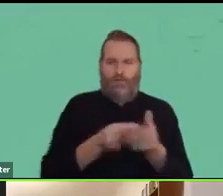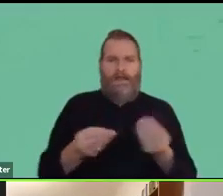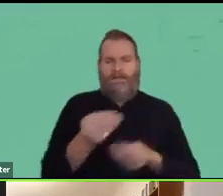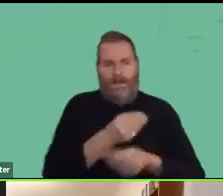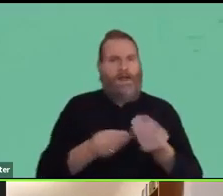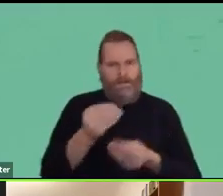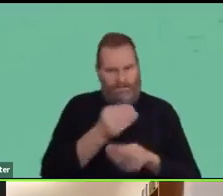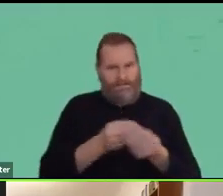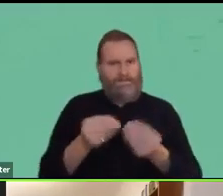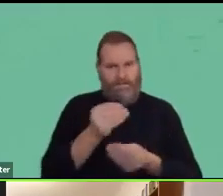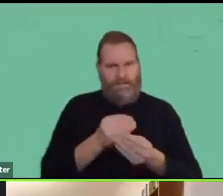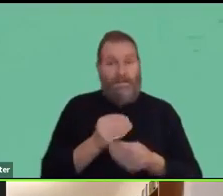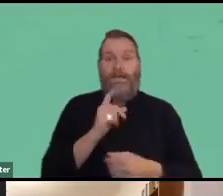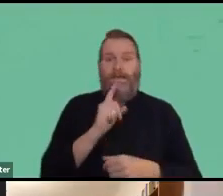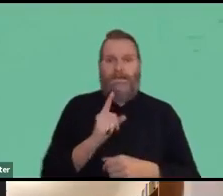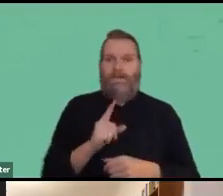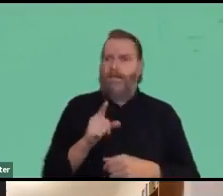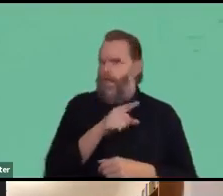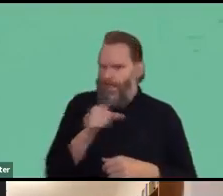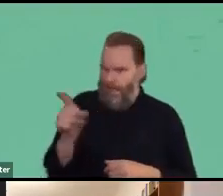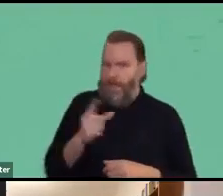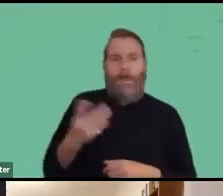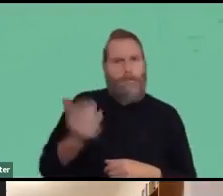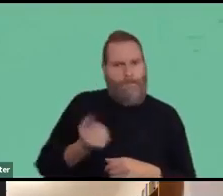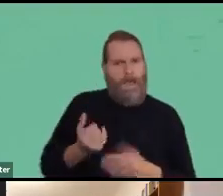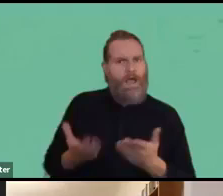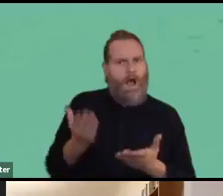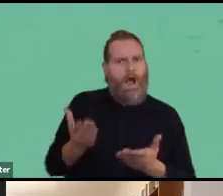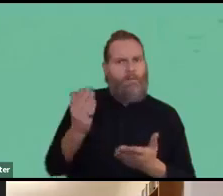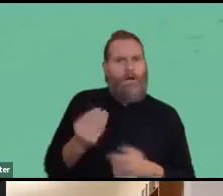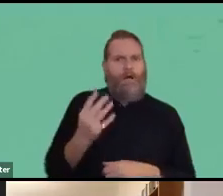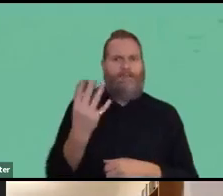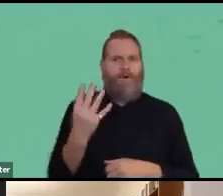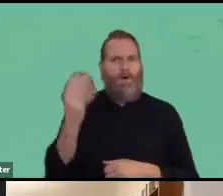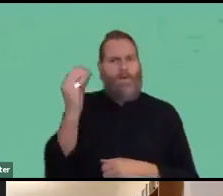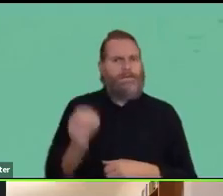rise of four percent yeah no we haven't had a pay rise of four percent in civil service